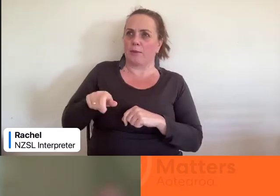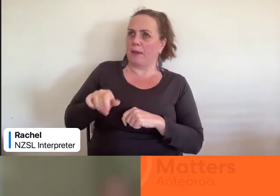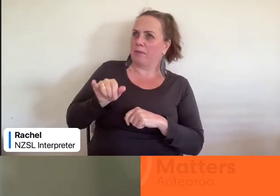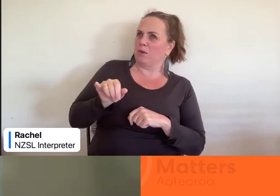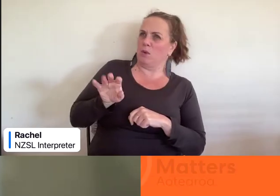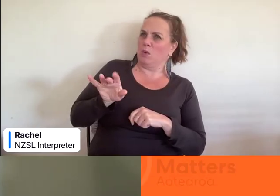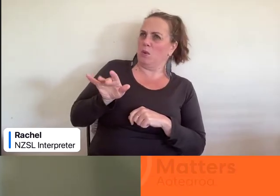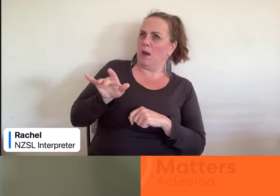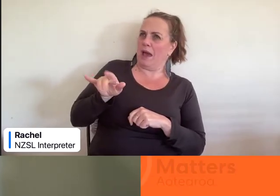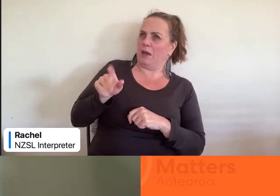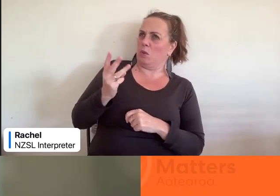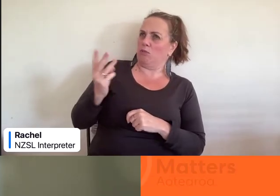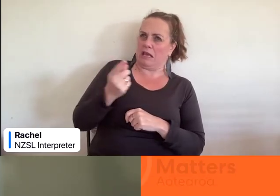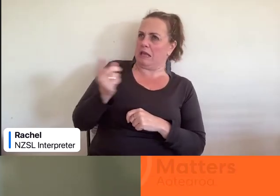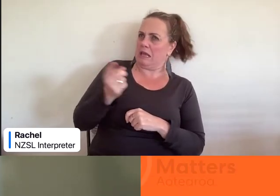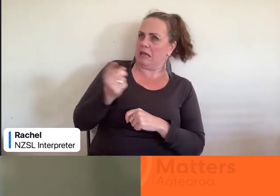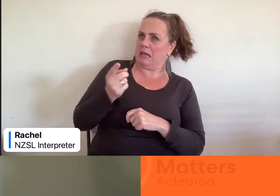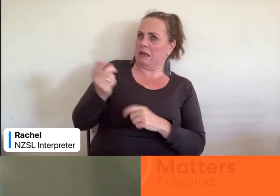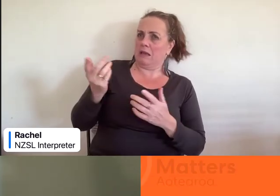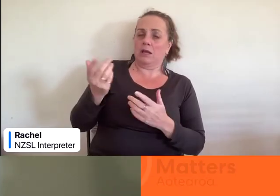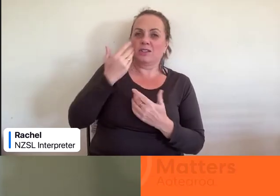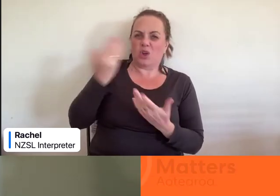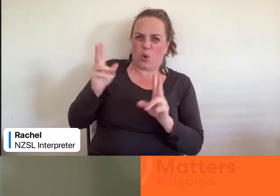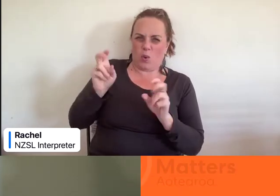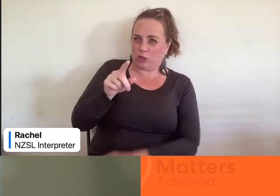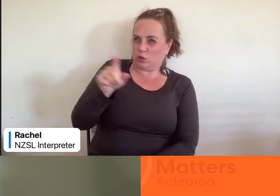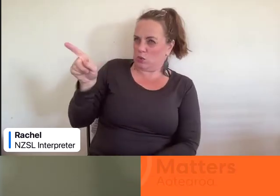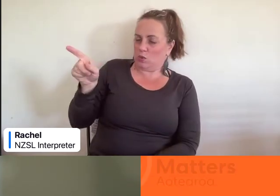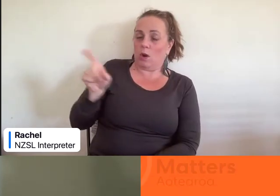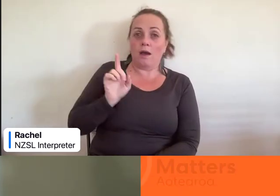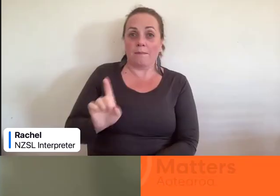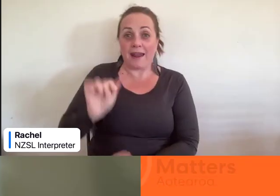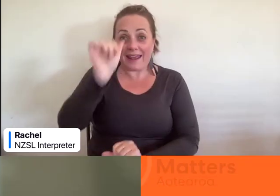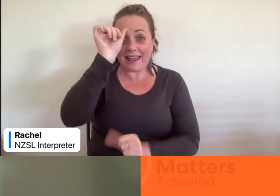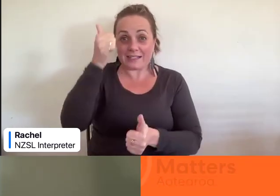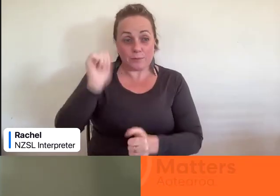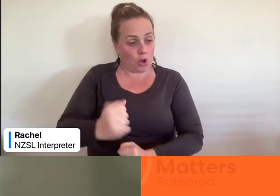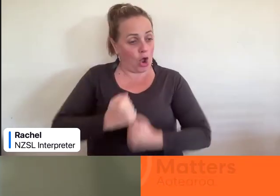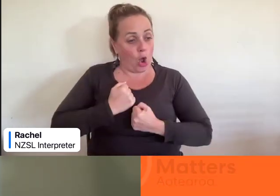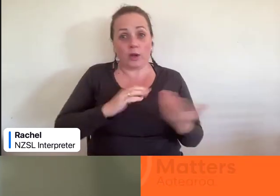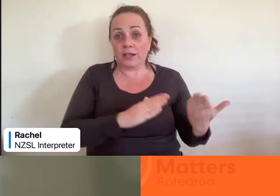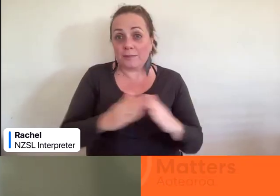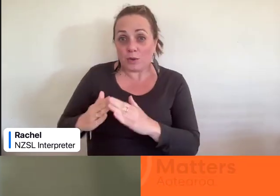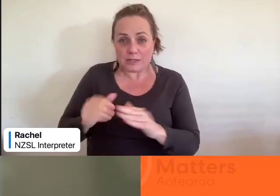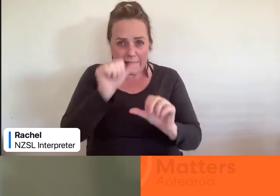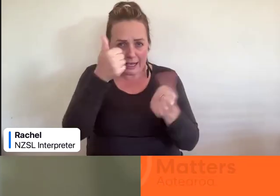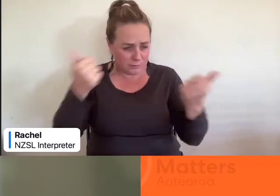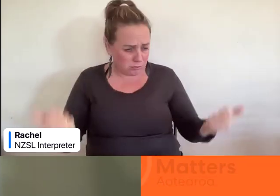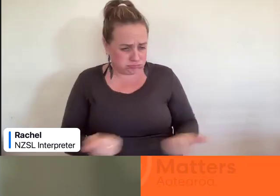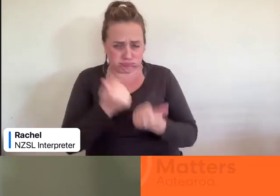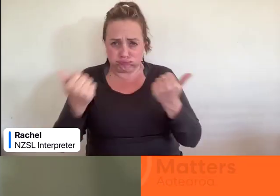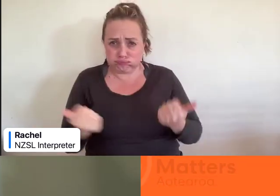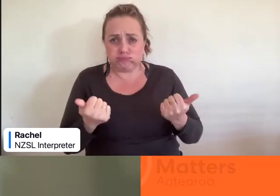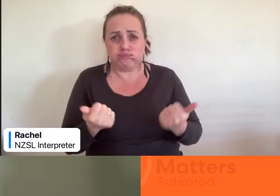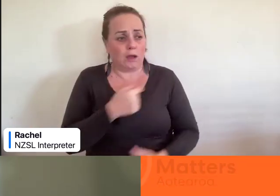even know the issues. Yet we have experts in our own communities who have written up the report.